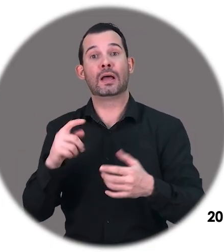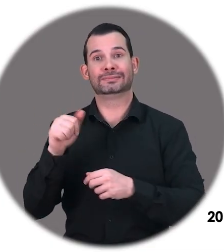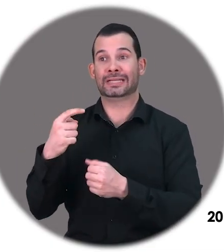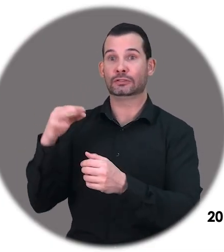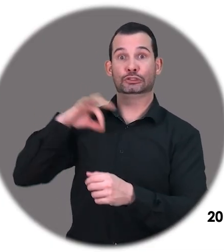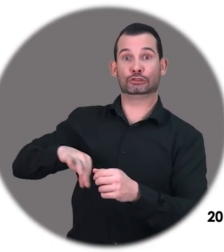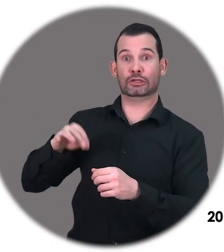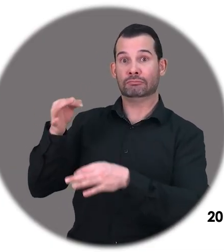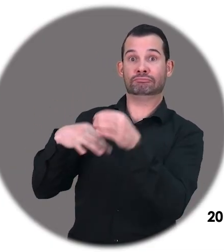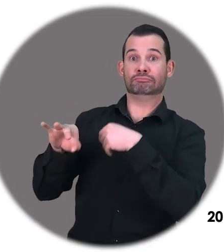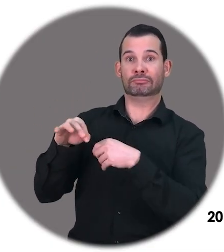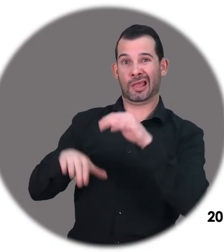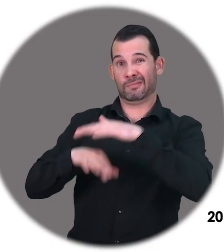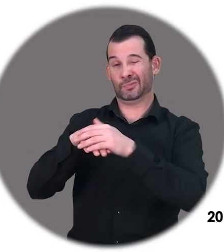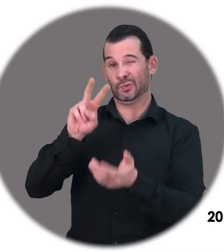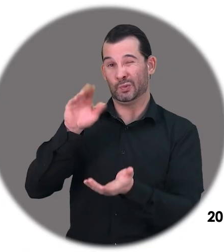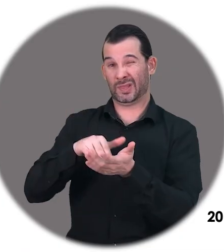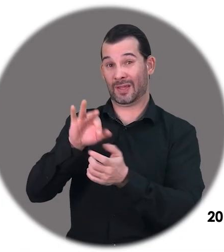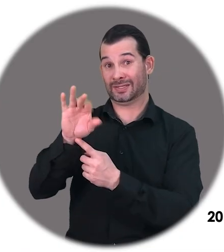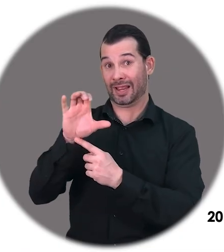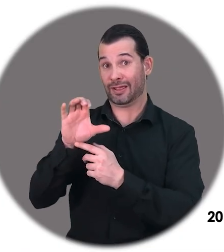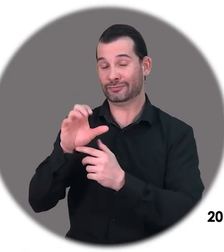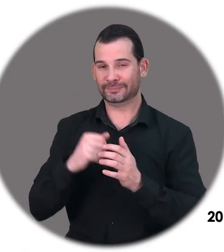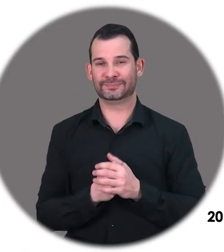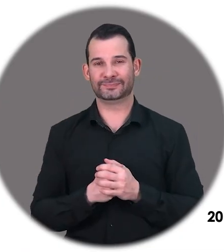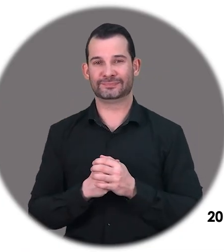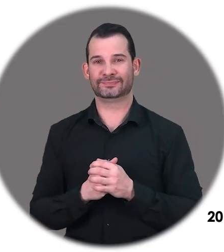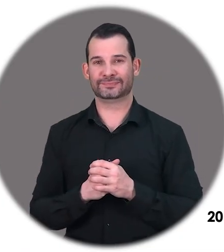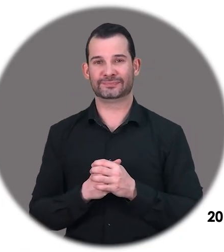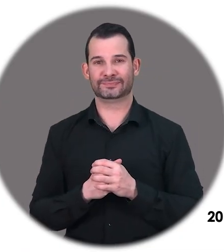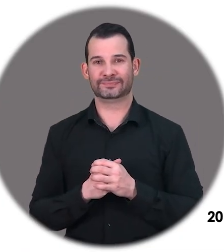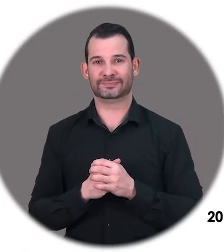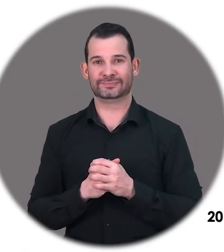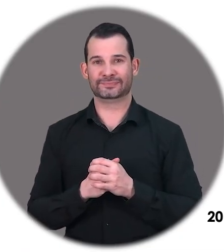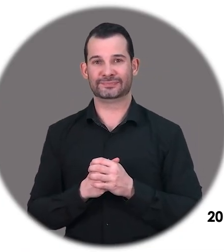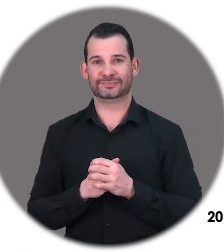which can result in a tax credit of up to $2,900.